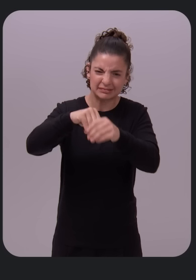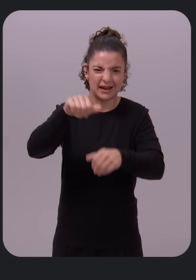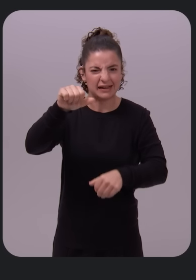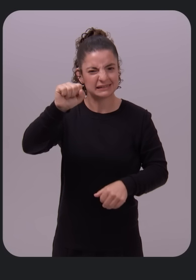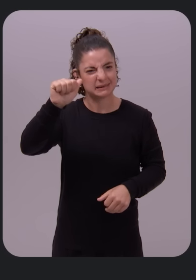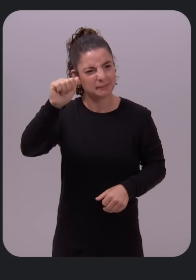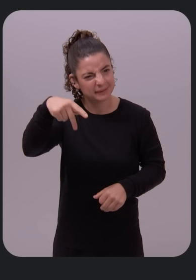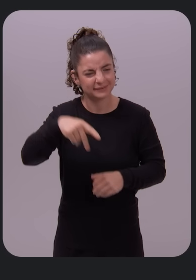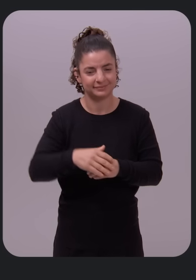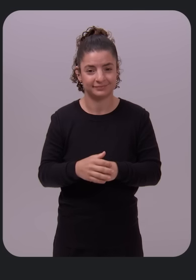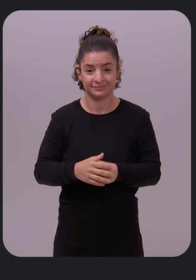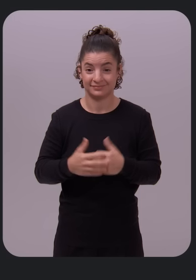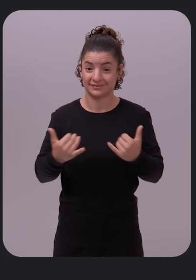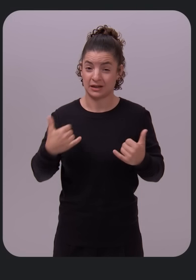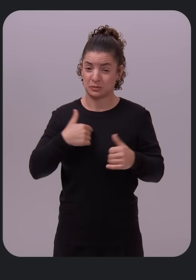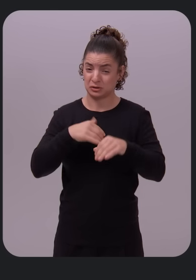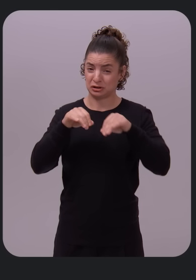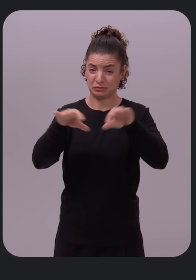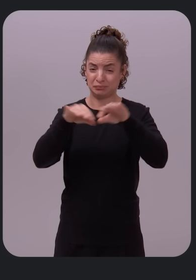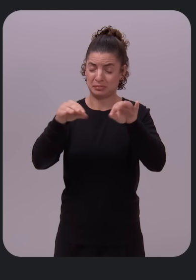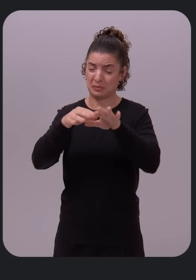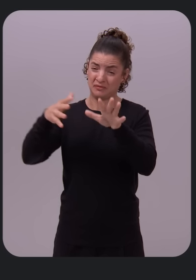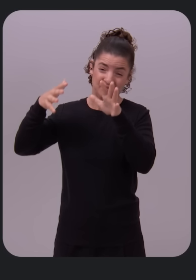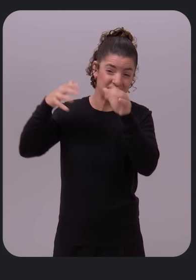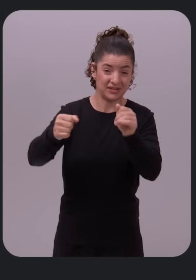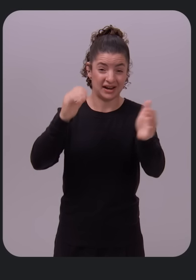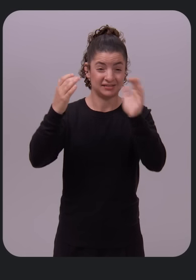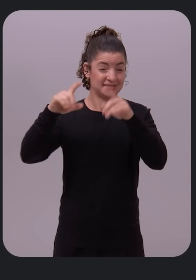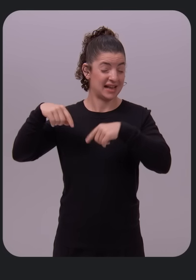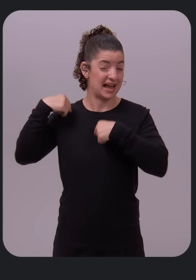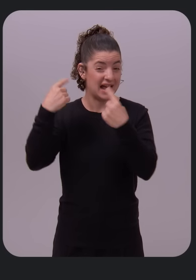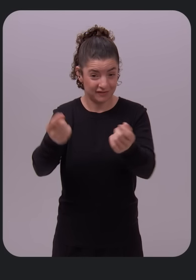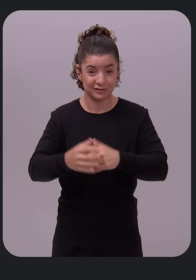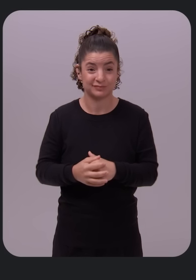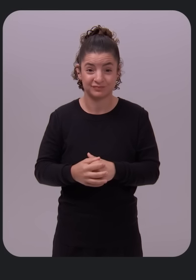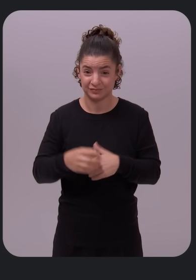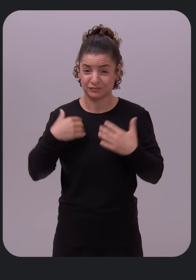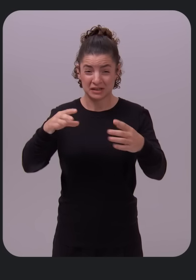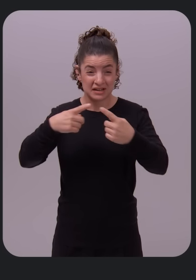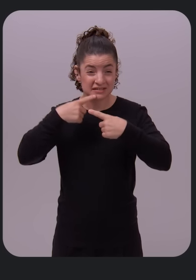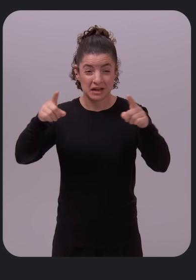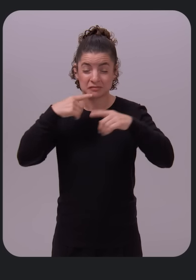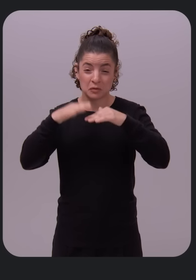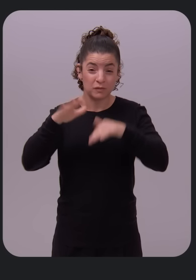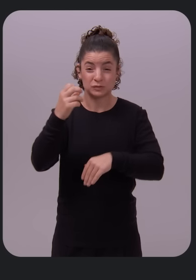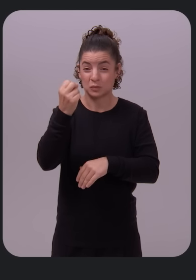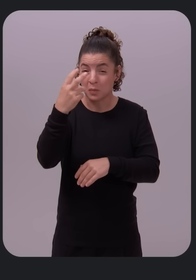And so we are shipping faster than ever. We've announced over a dozen models and research